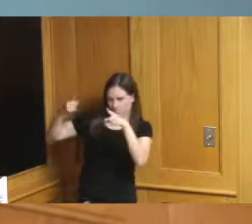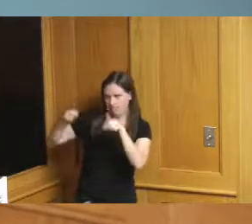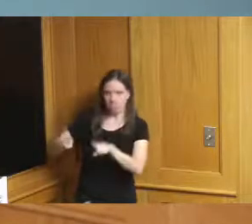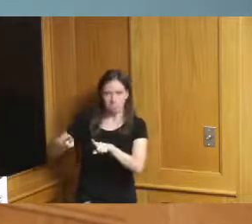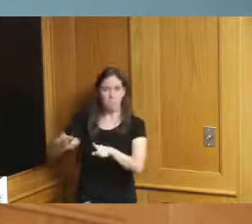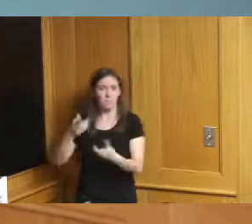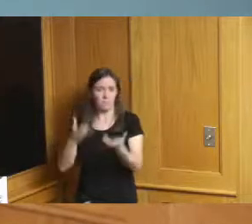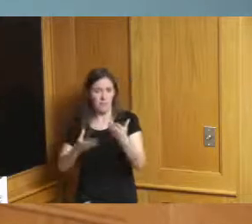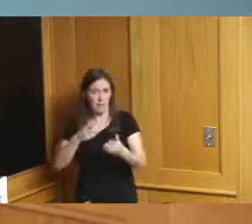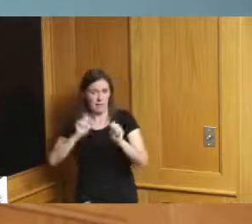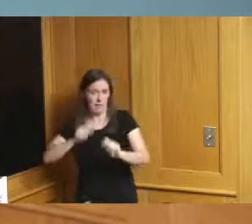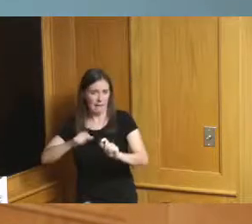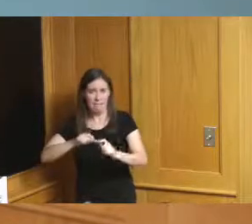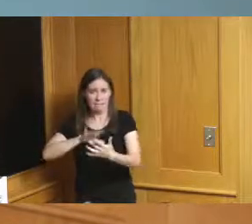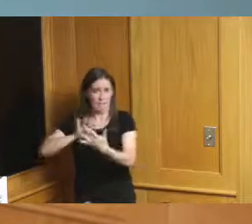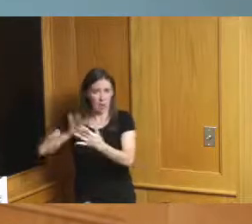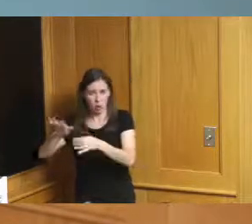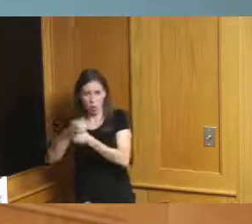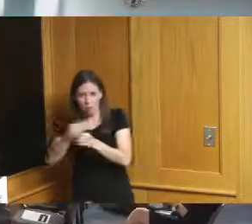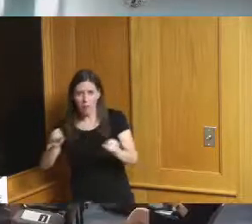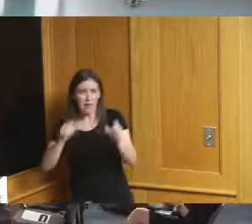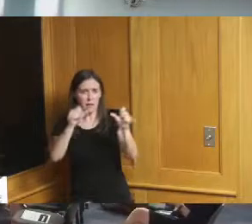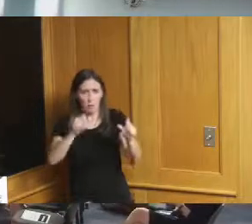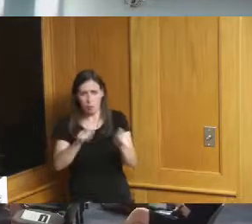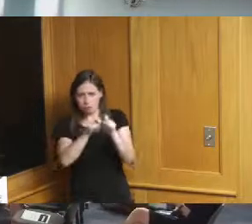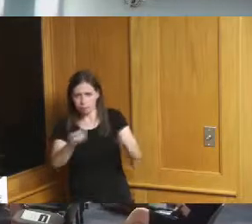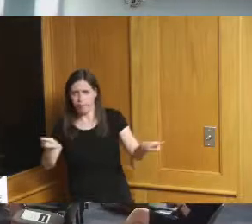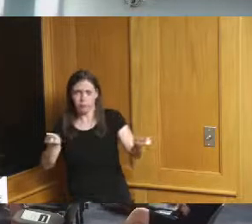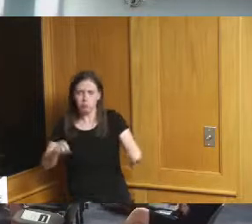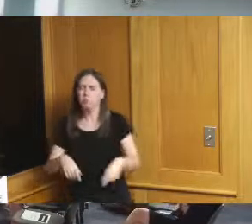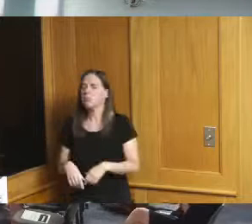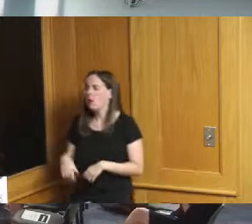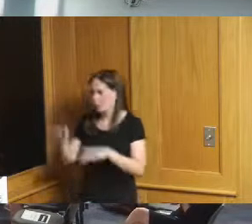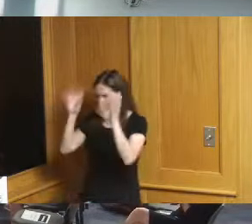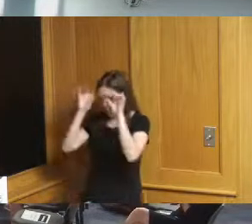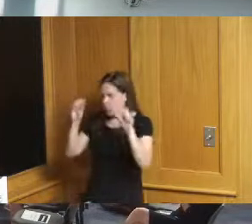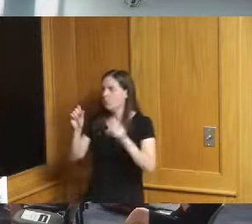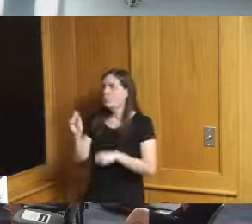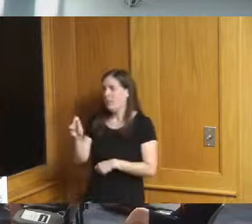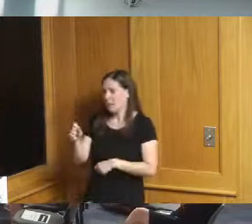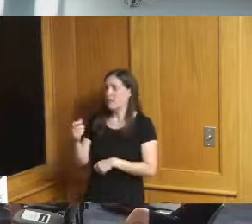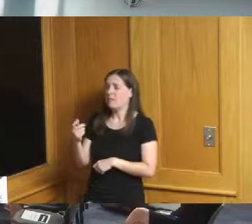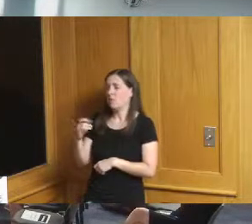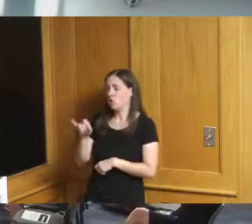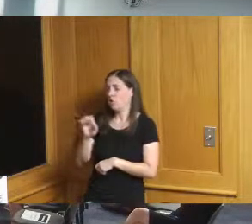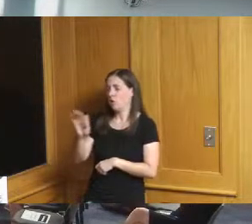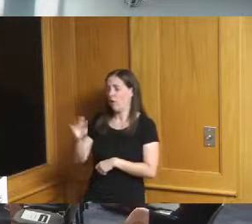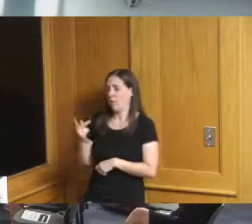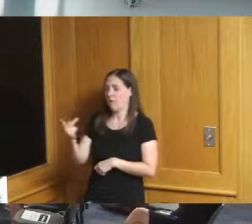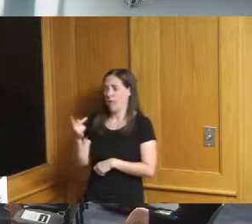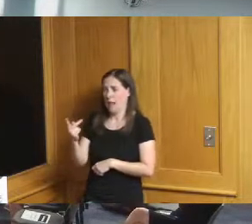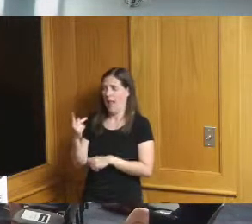get to all of us well Jeff and i we meet every monday and the discussion was um you know to